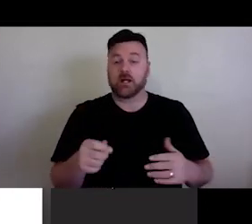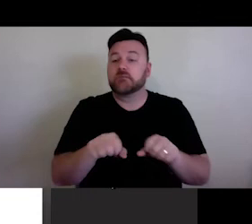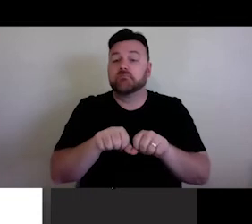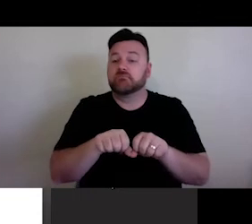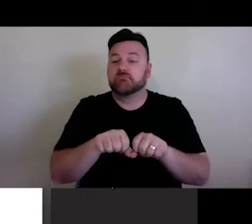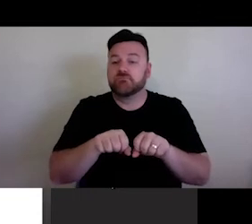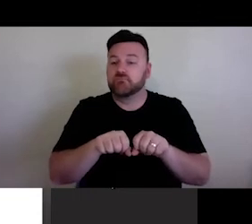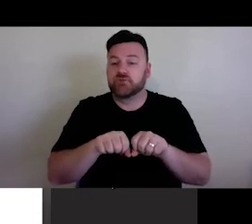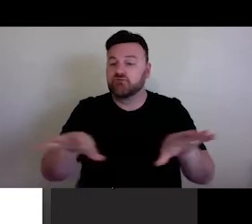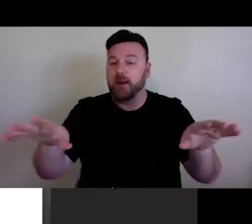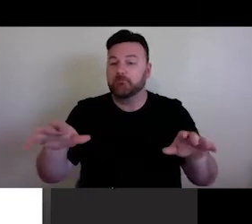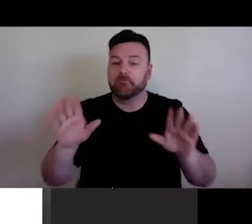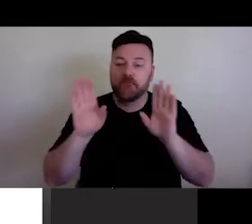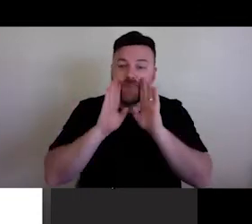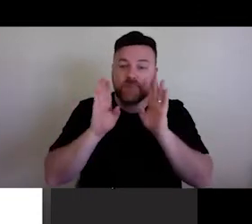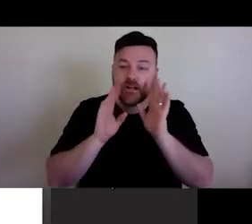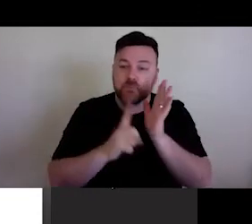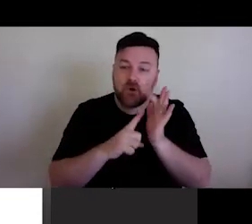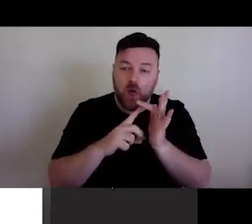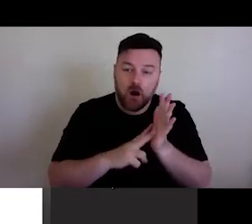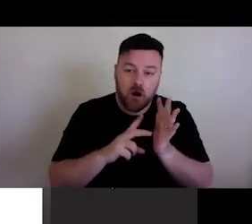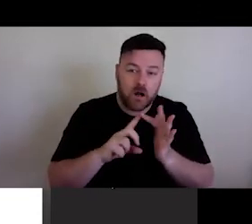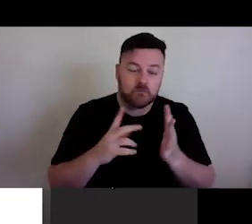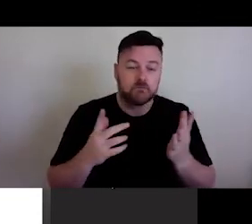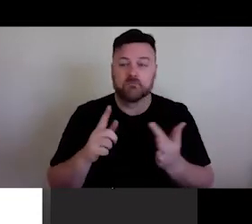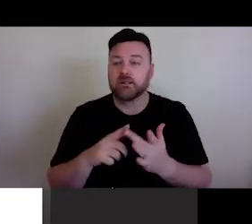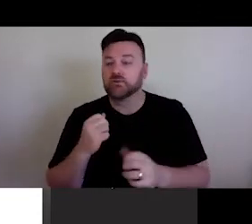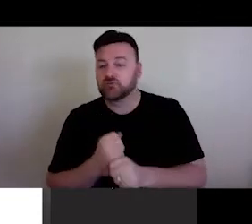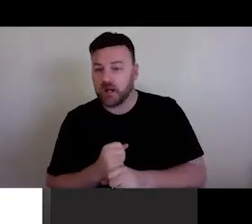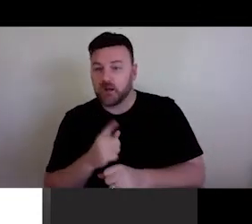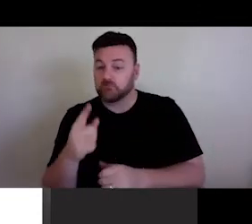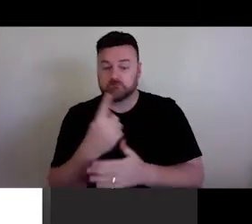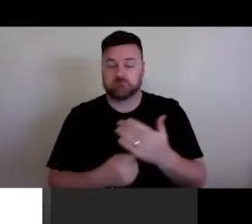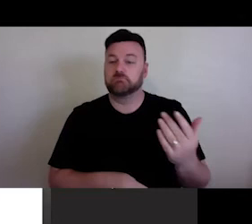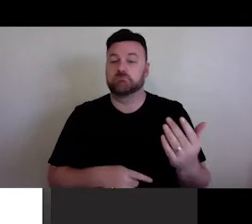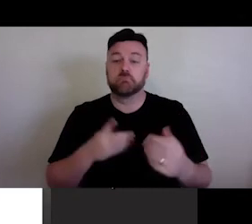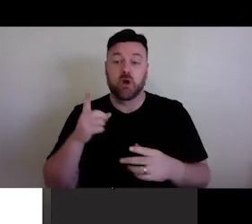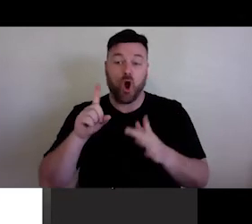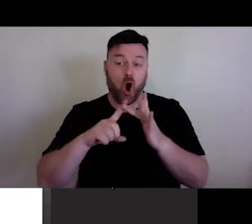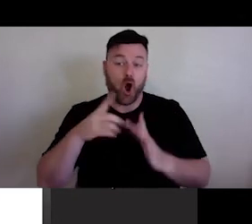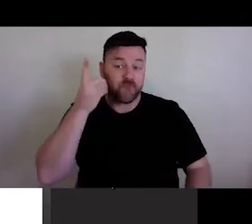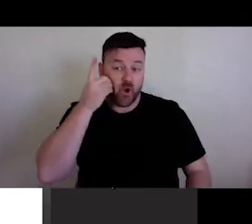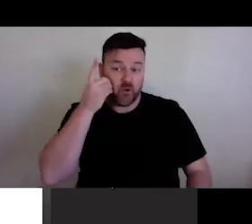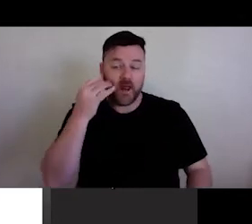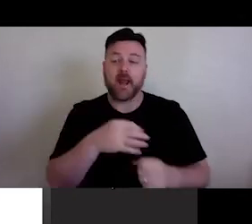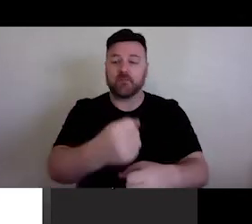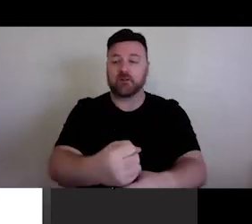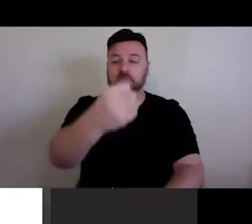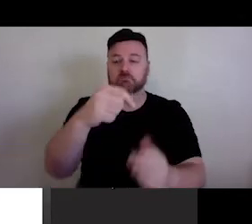or YouTube Live directly and to do this all you literally need is an iPhone and we recommend glabing a tripod as well. One thing I found is